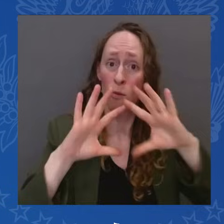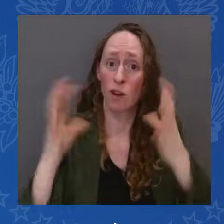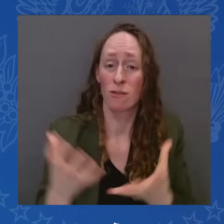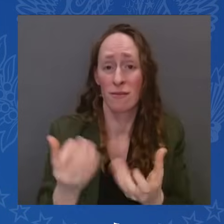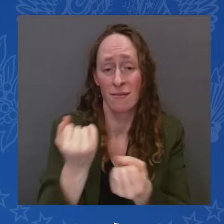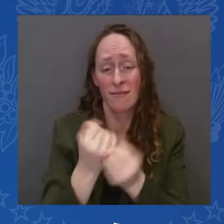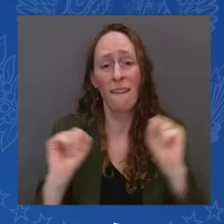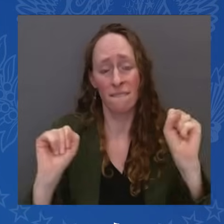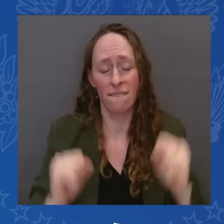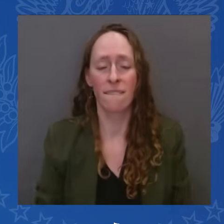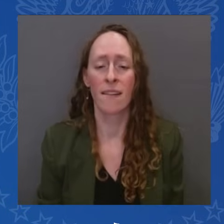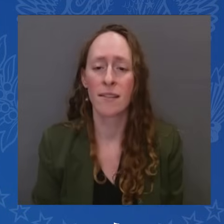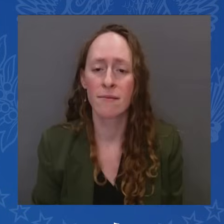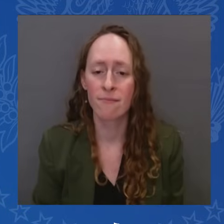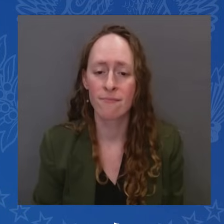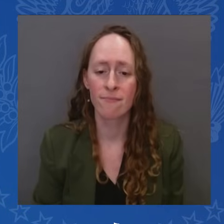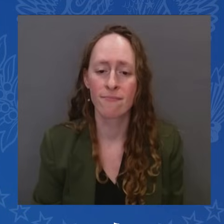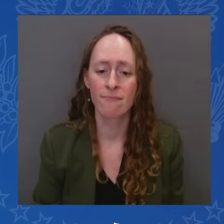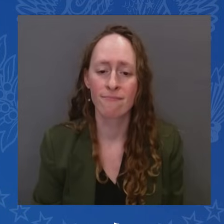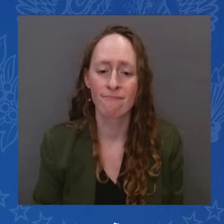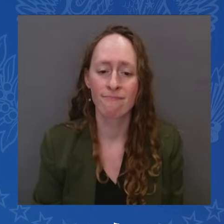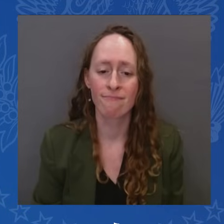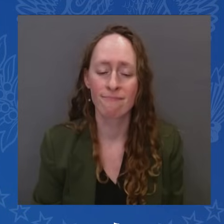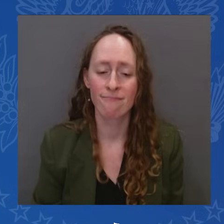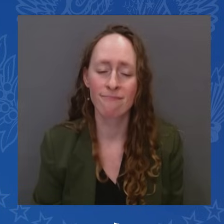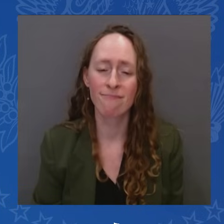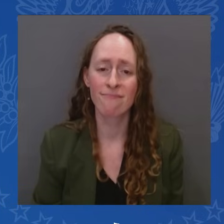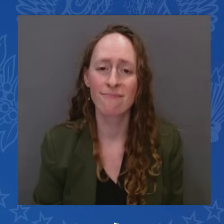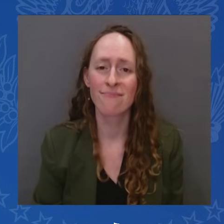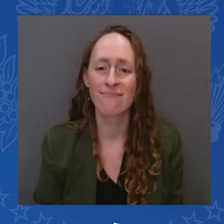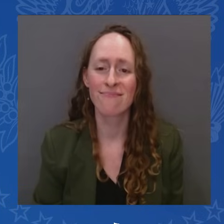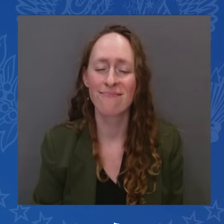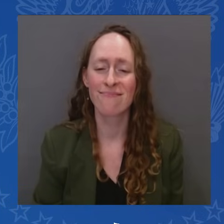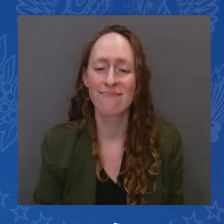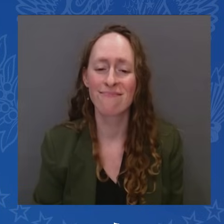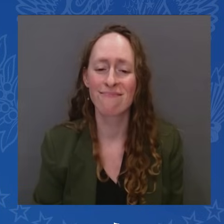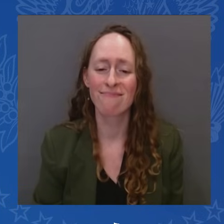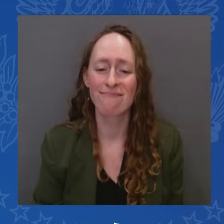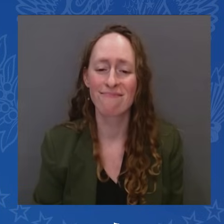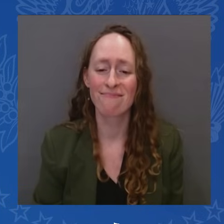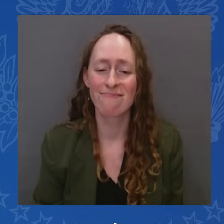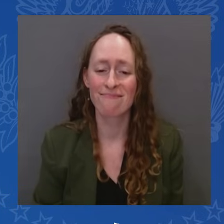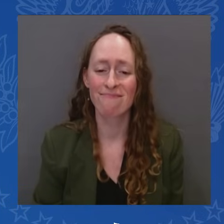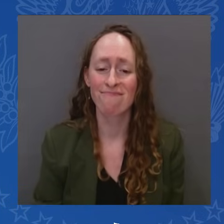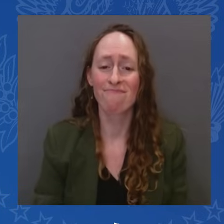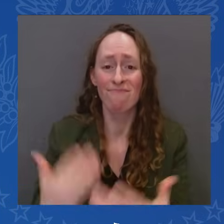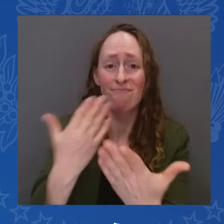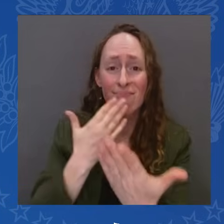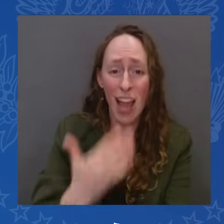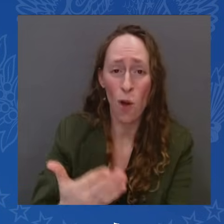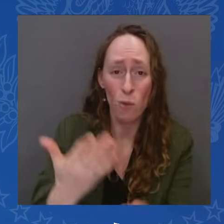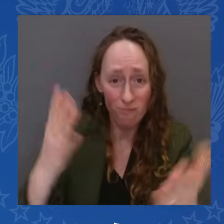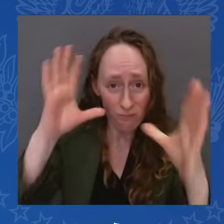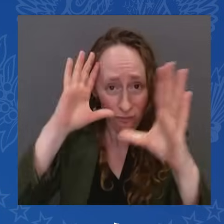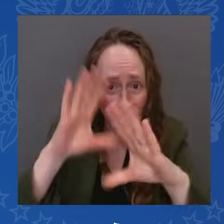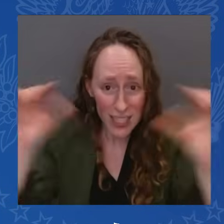President Zelenskyy: Thank you very much, Mr. President, dear journalists. I'm glad to be here and personally thank you